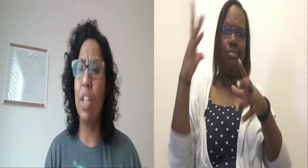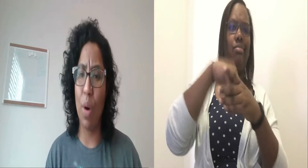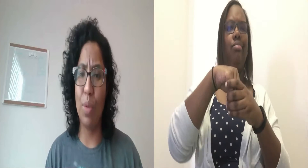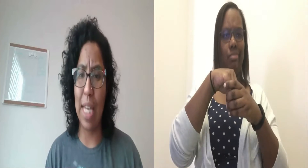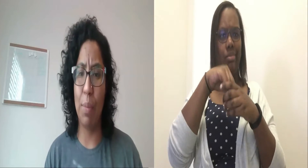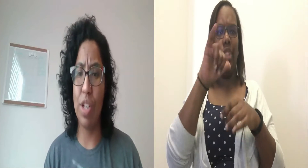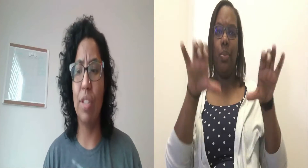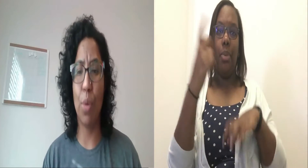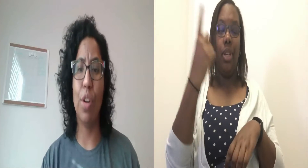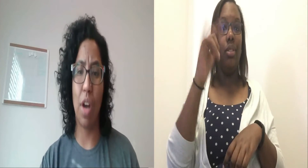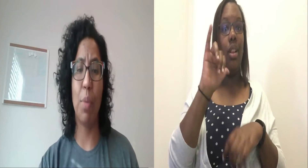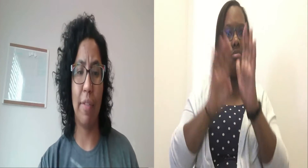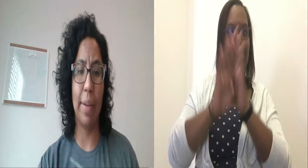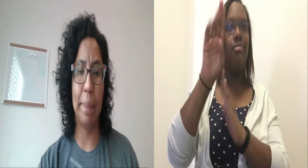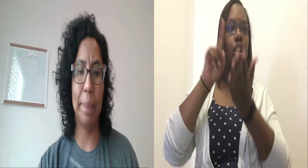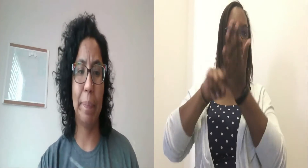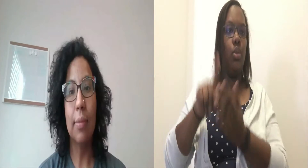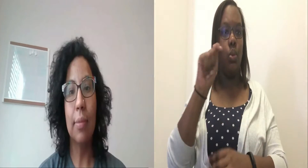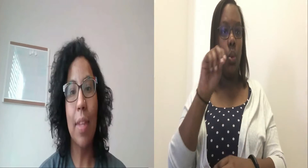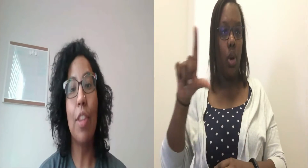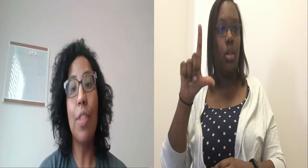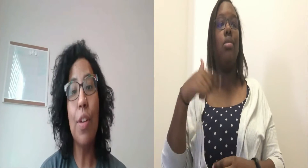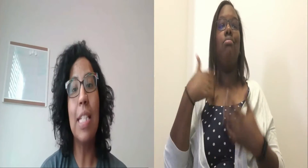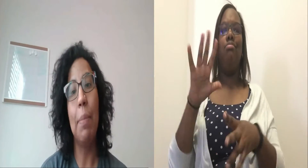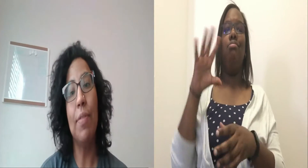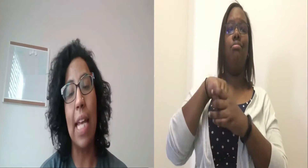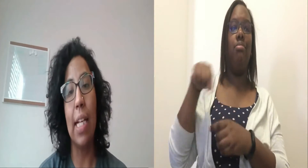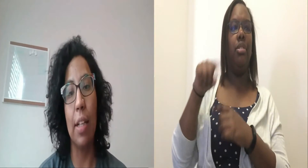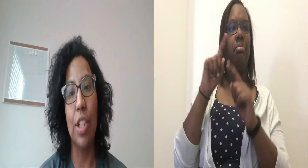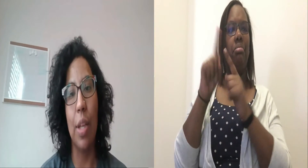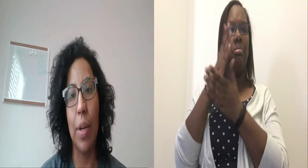your own data project for your non-profit. The third type of data collection that we're going